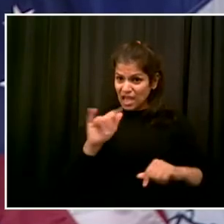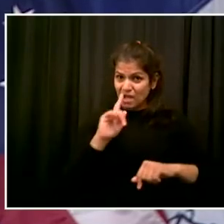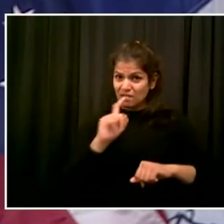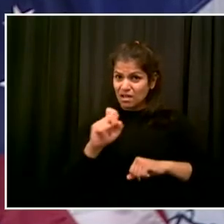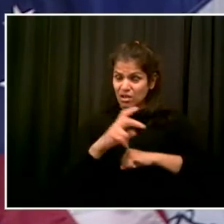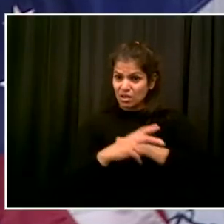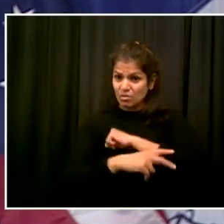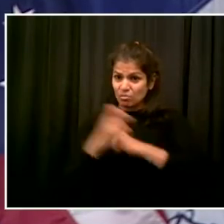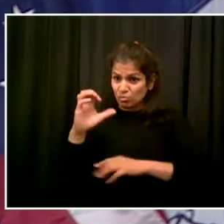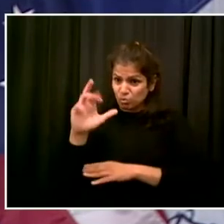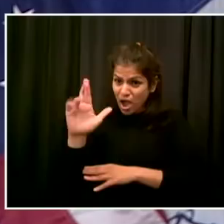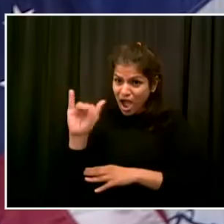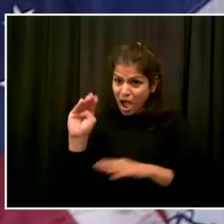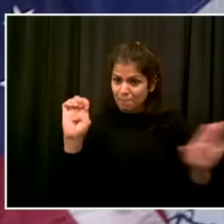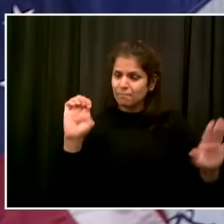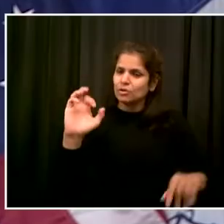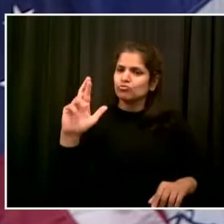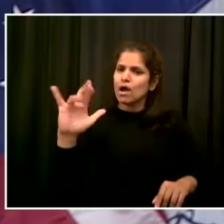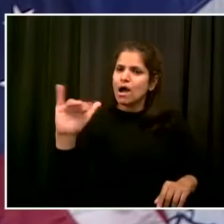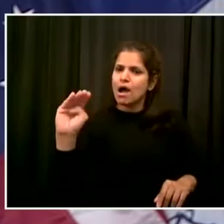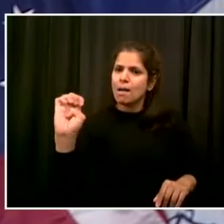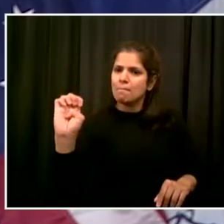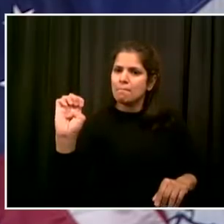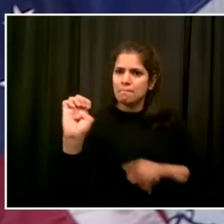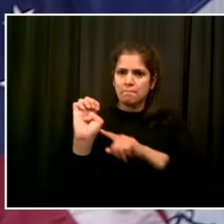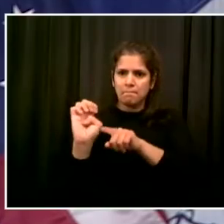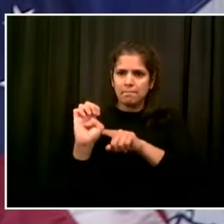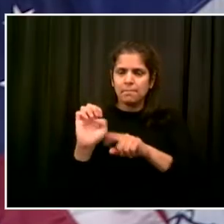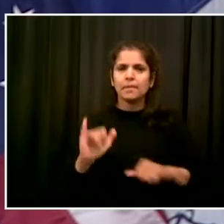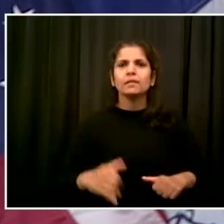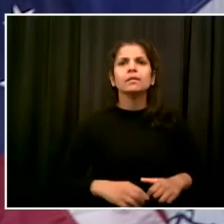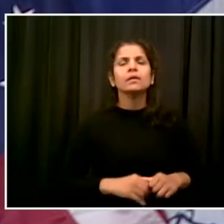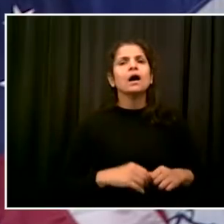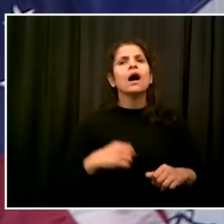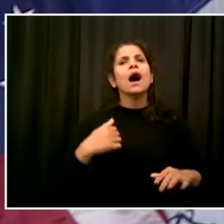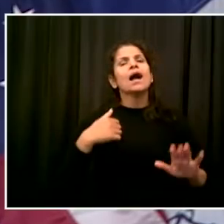BEING A BLACK MAN IN AMERICA. THAT IS WHAT I SAW. IT WAS